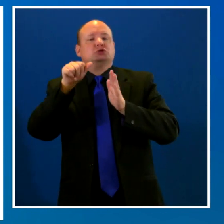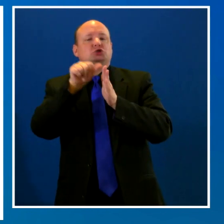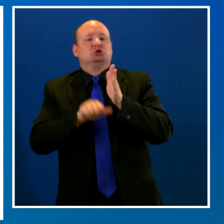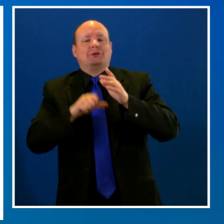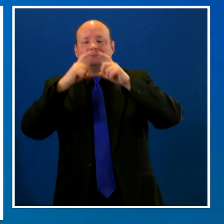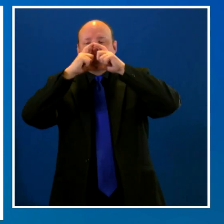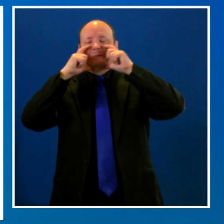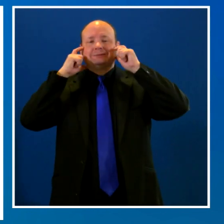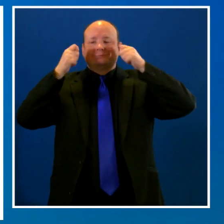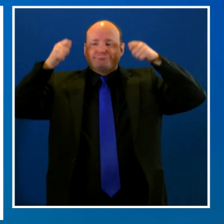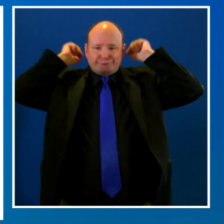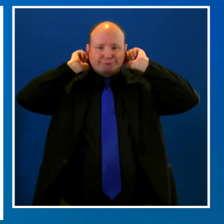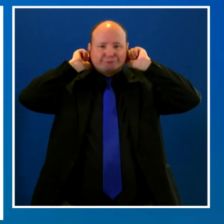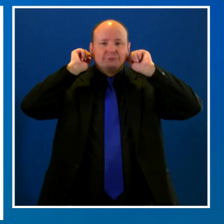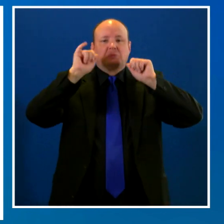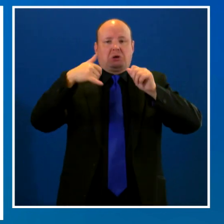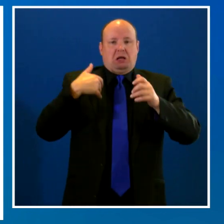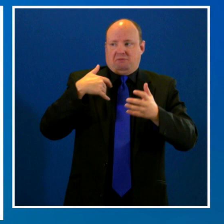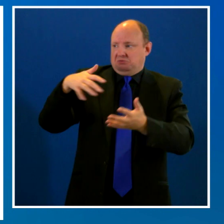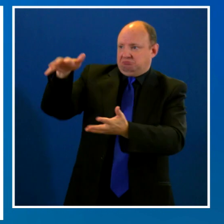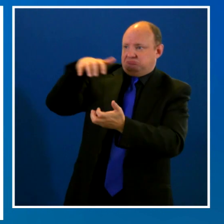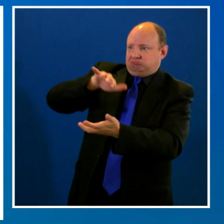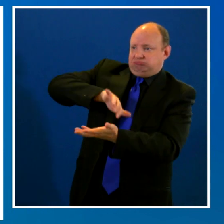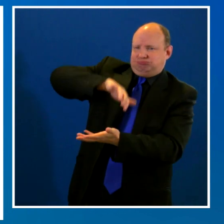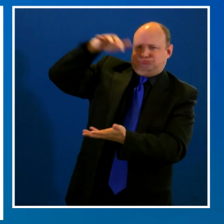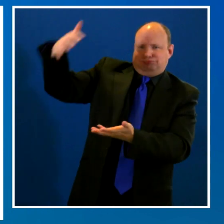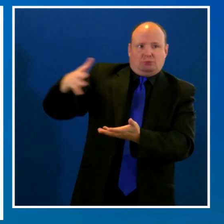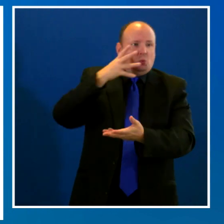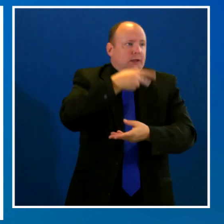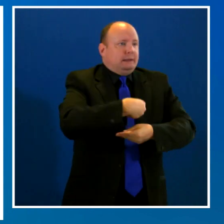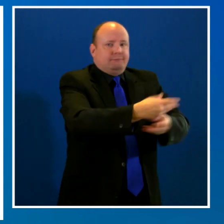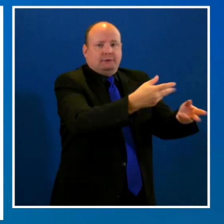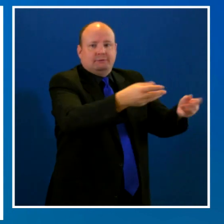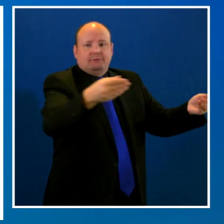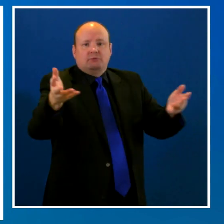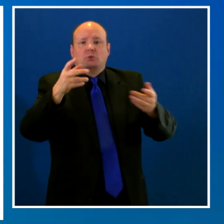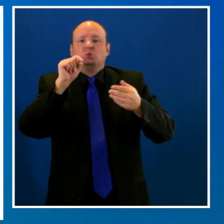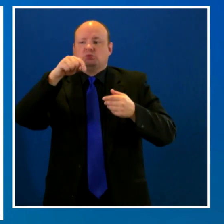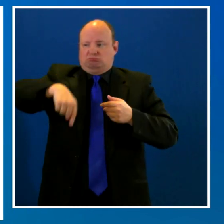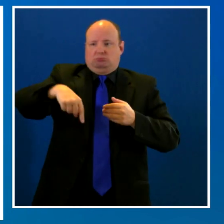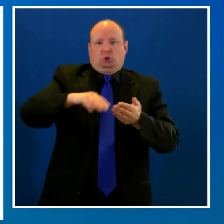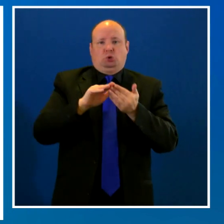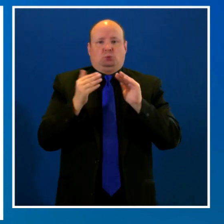local communities, including K through 12 schools, all in an